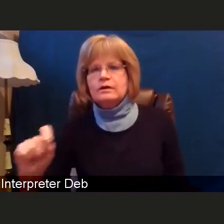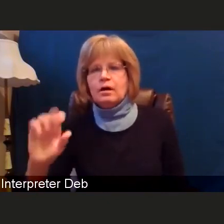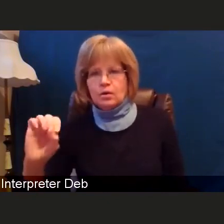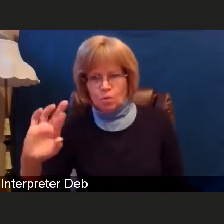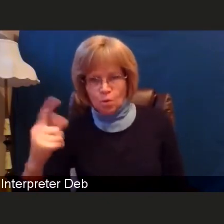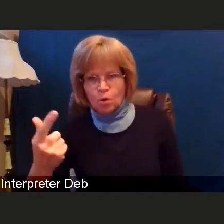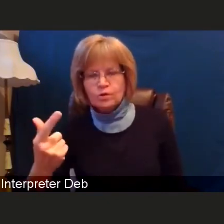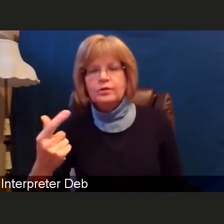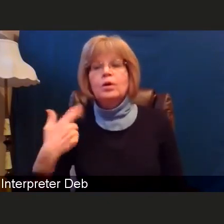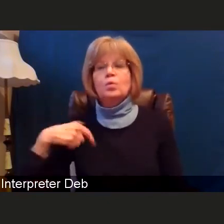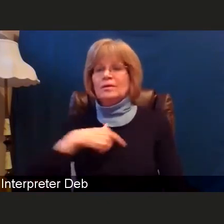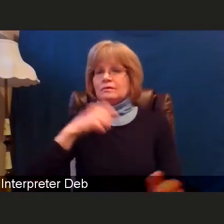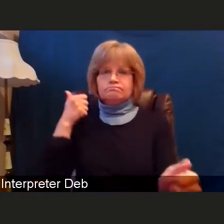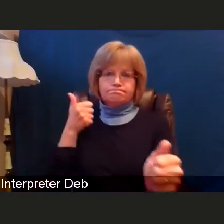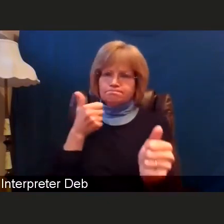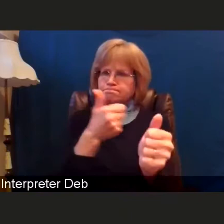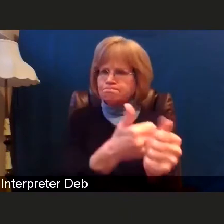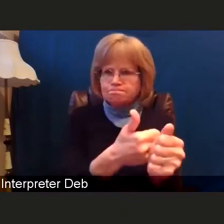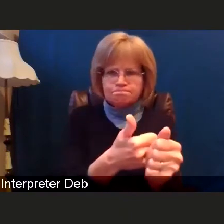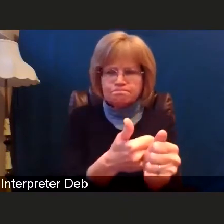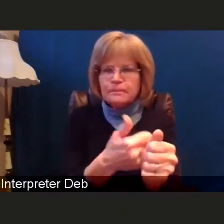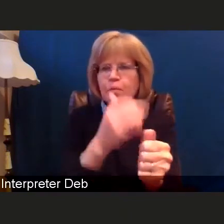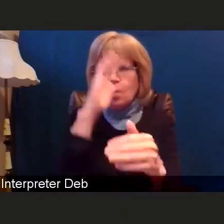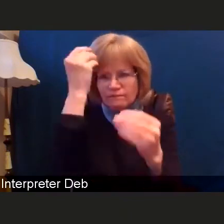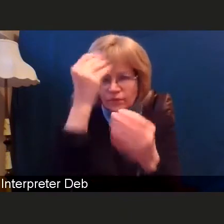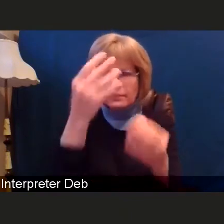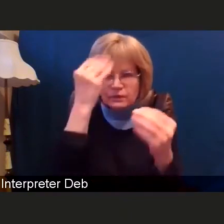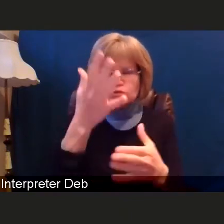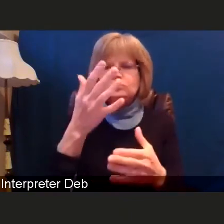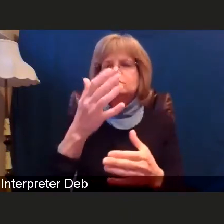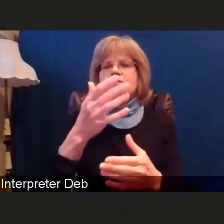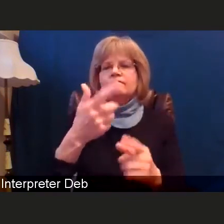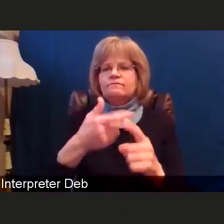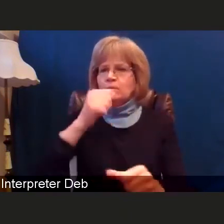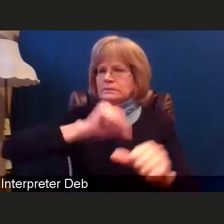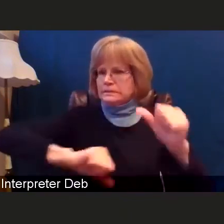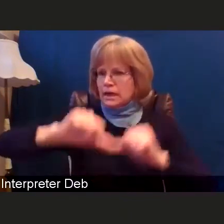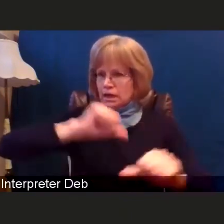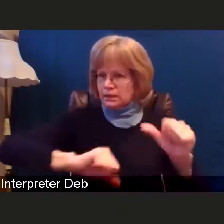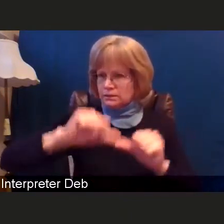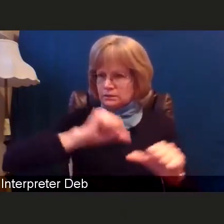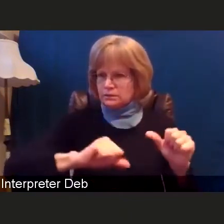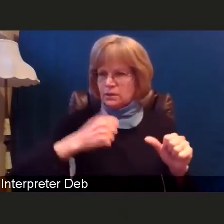in a scientifically appropriate format that we look at all the literature out there,